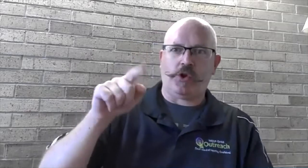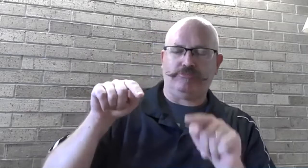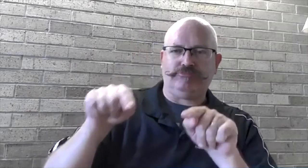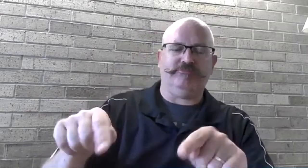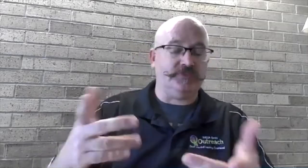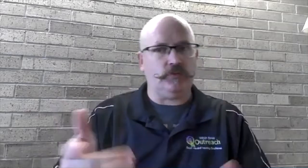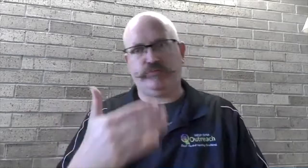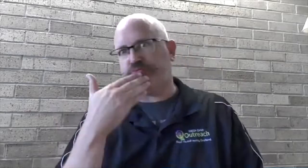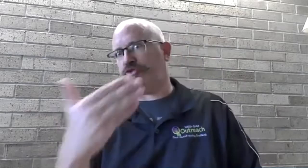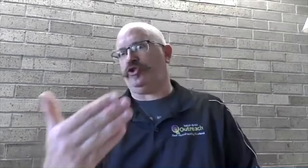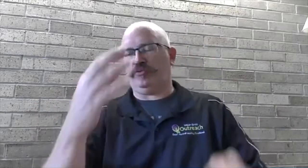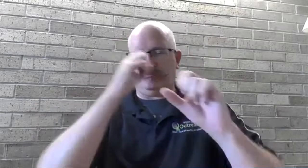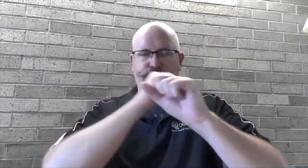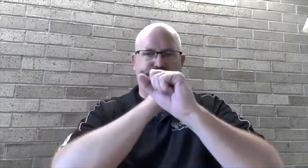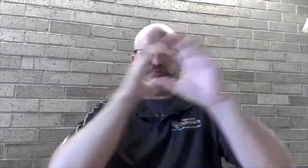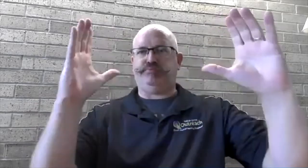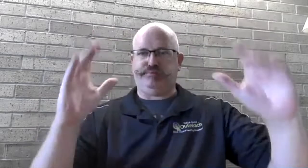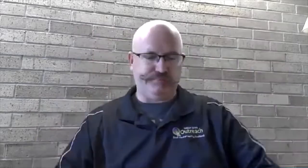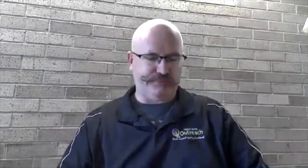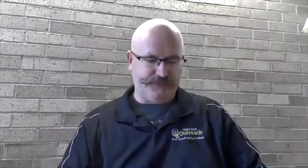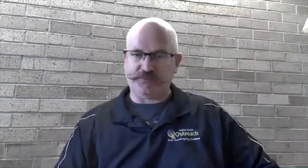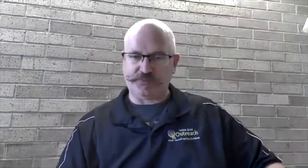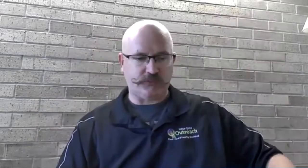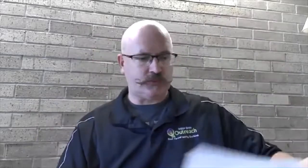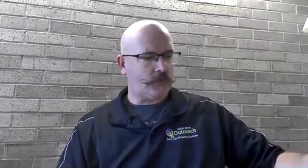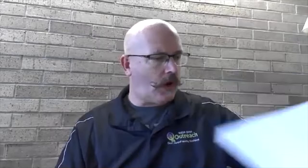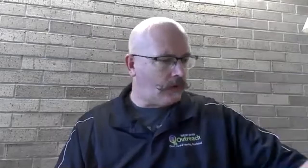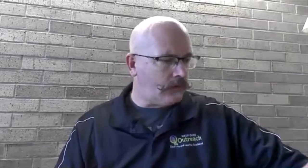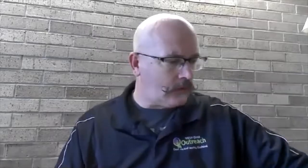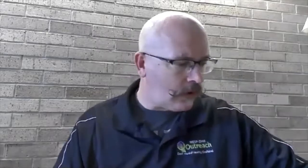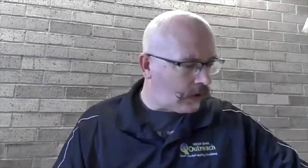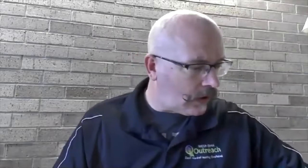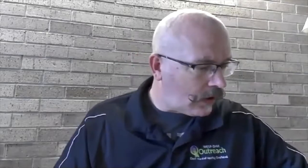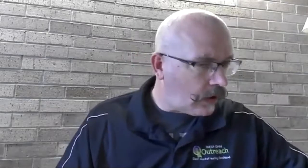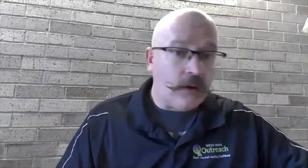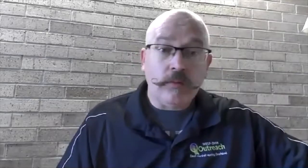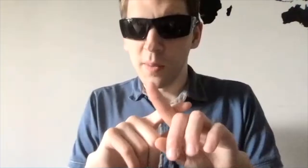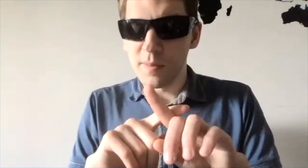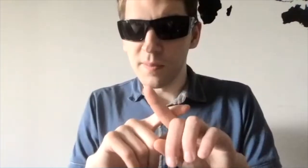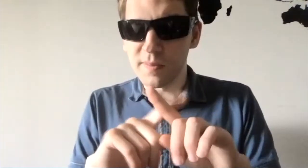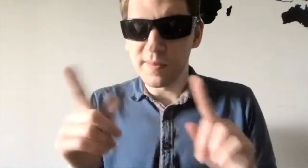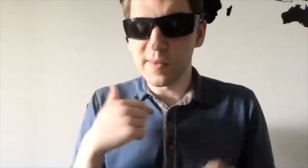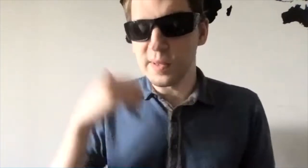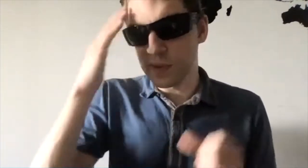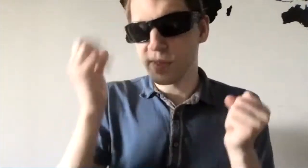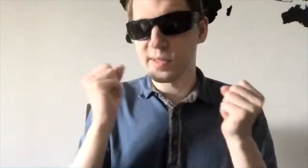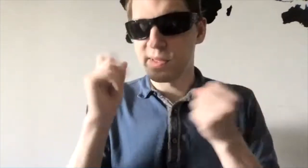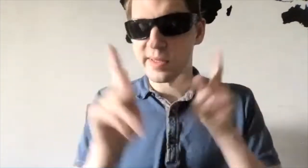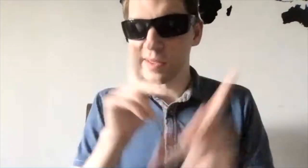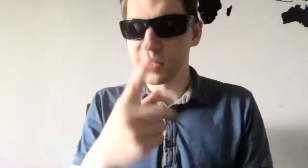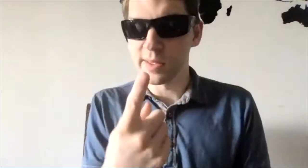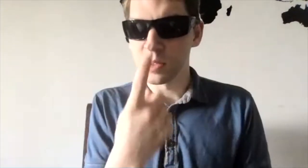and making sure that accommodations are had for all. You really helped everybody get the clear picture on that.